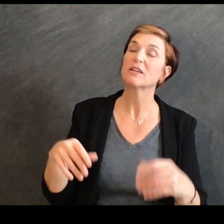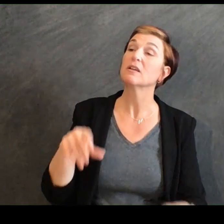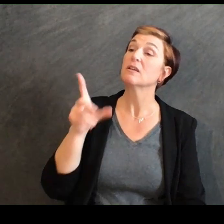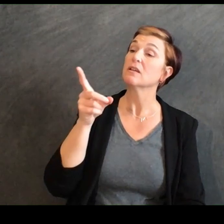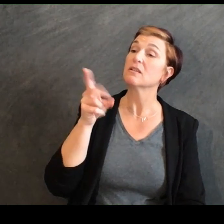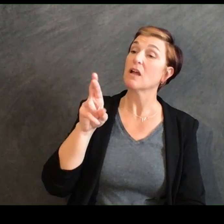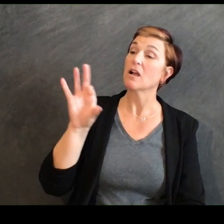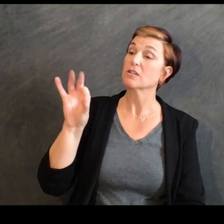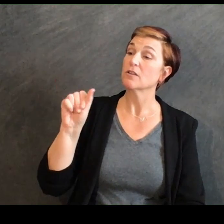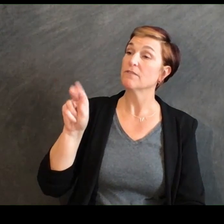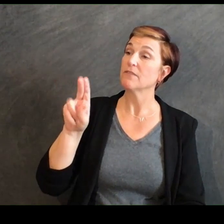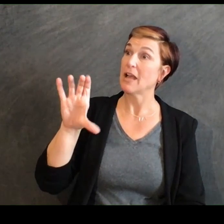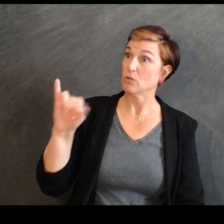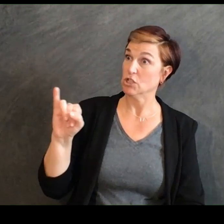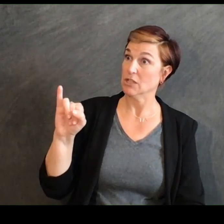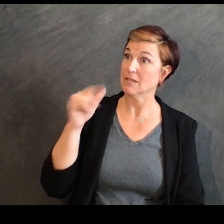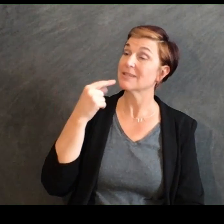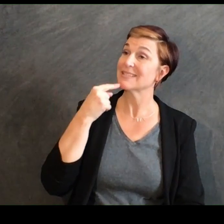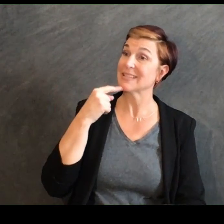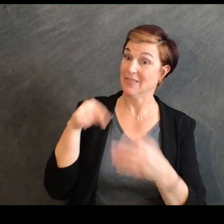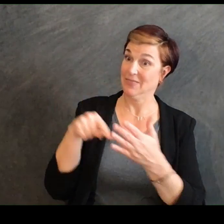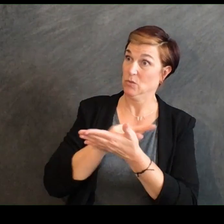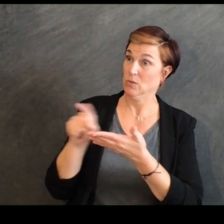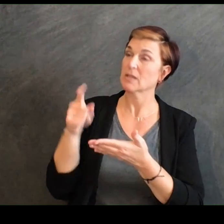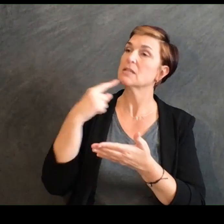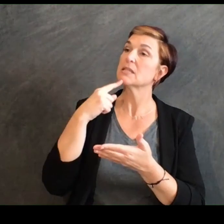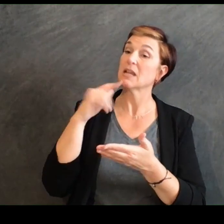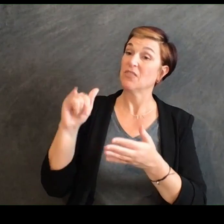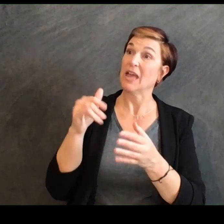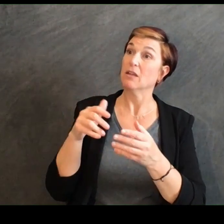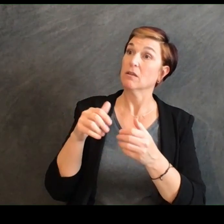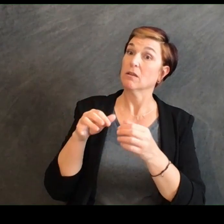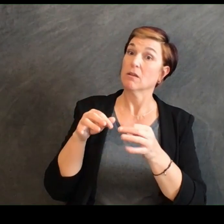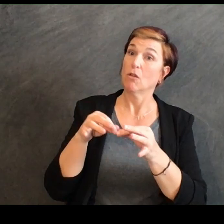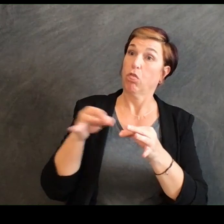that the lag in testing was in fact a failing do you take responsibility for